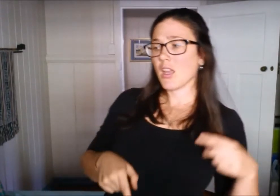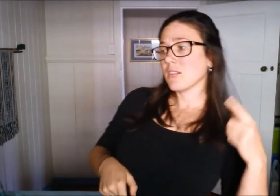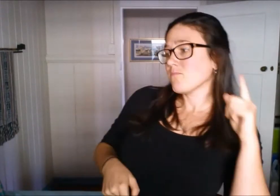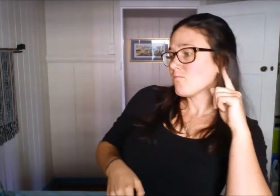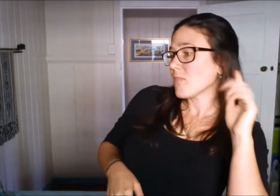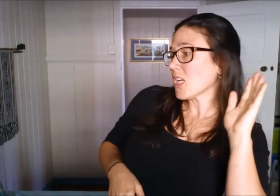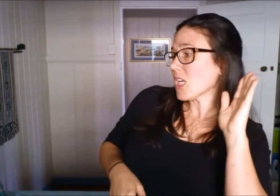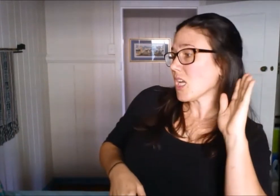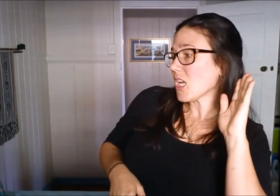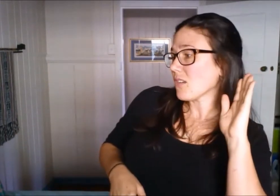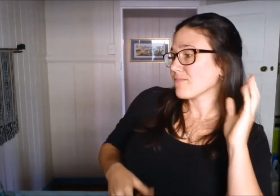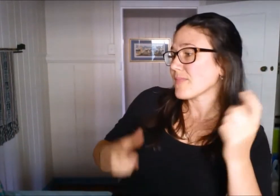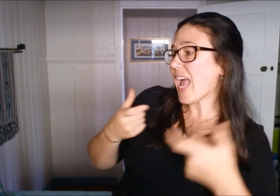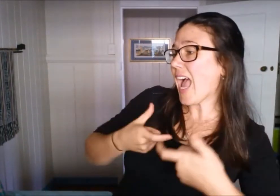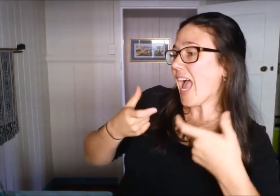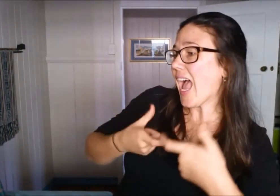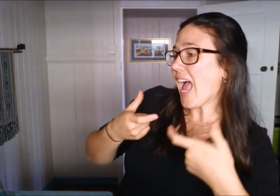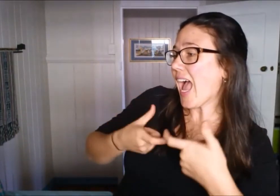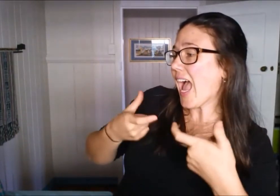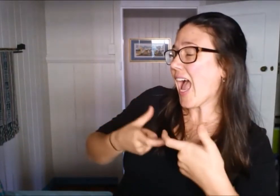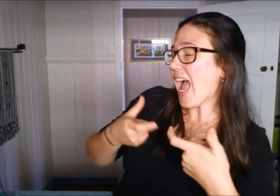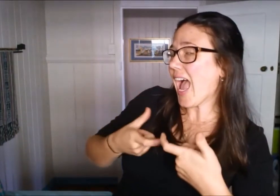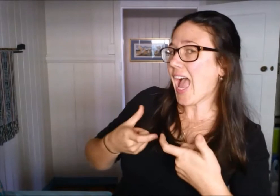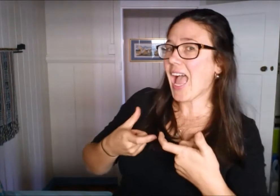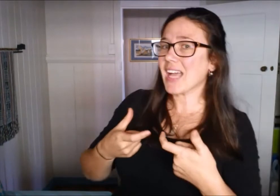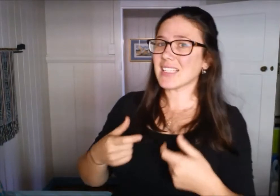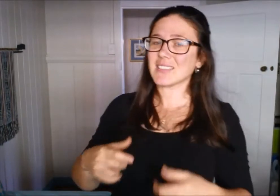Paths of least resistance is when a person tells a racist joke